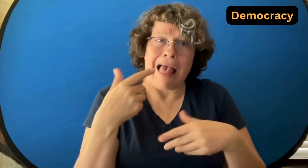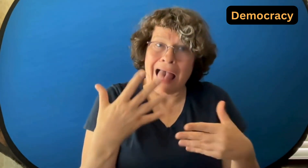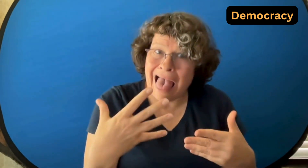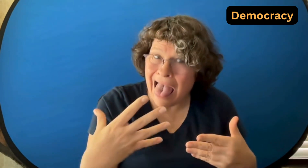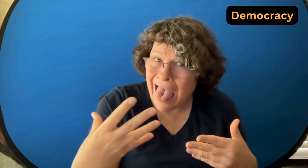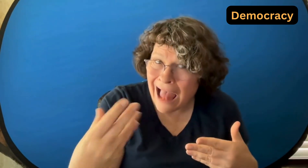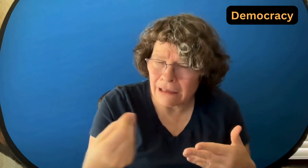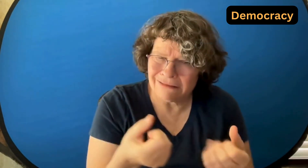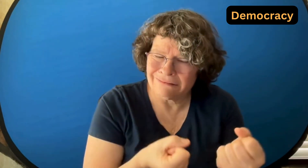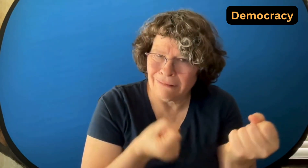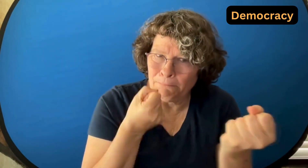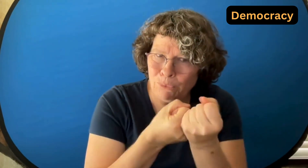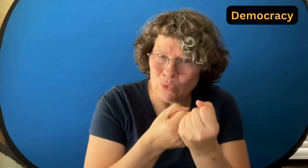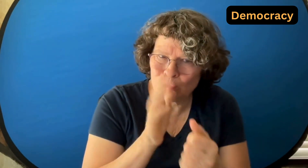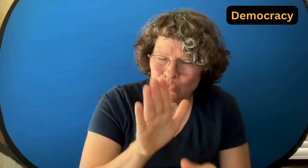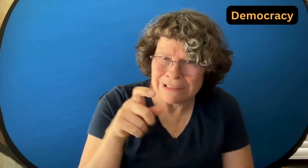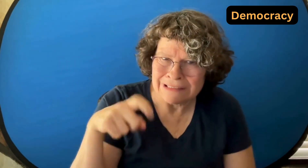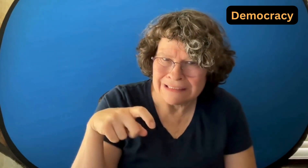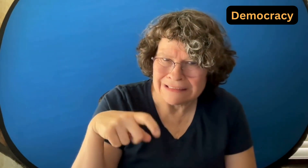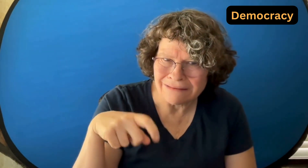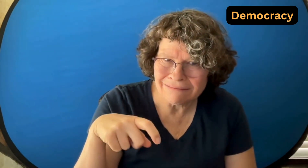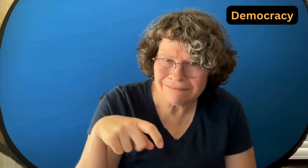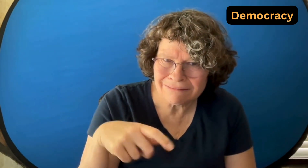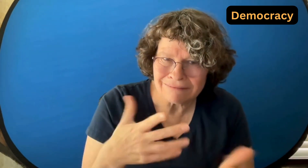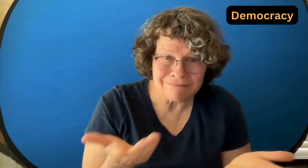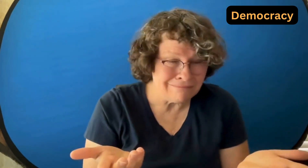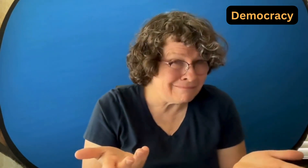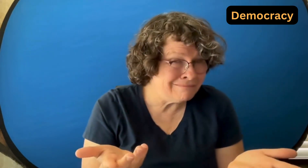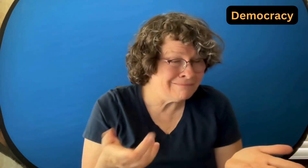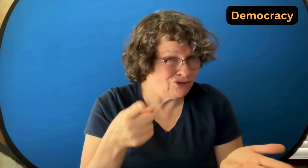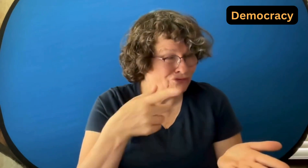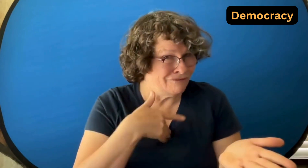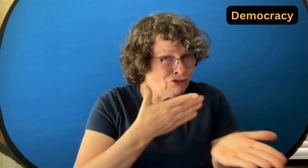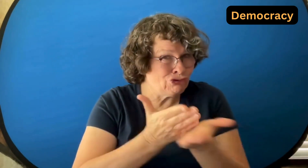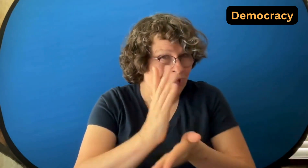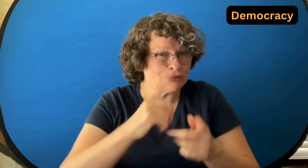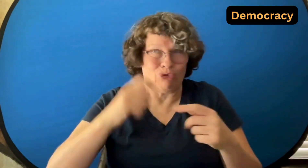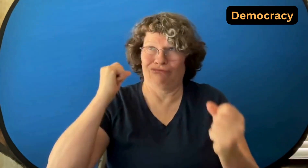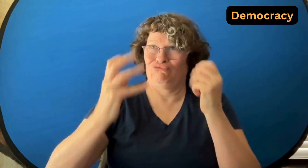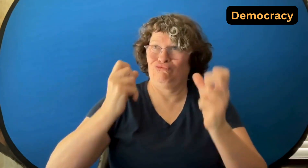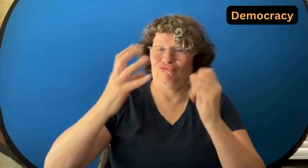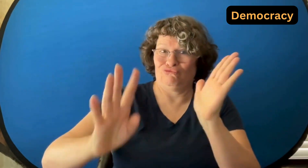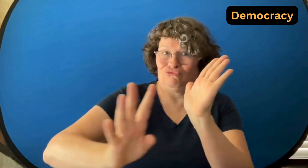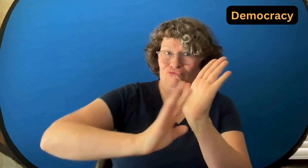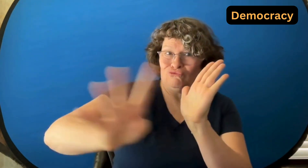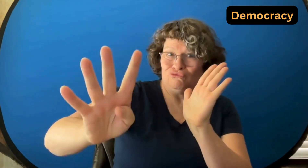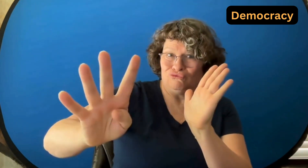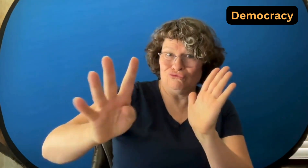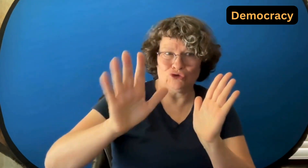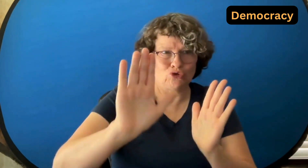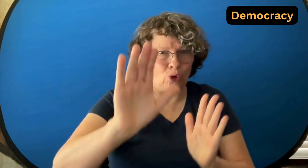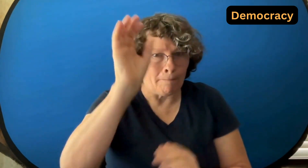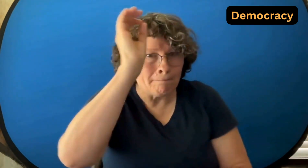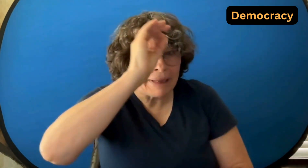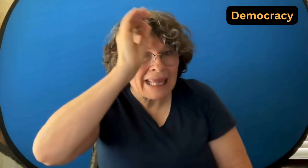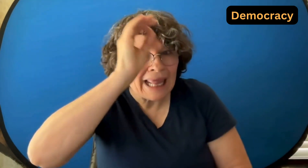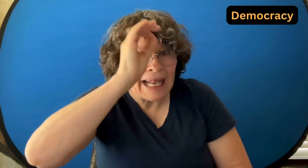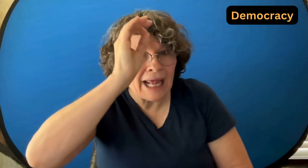and support your needs. You have the right to voice your opinions